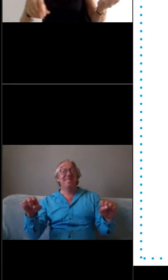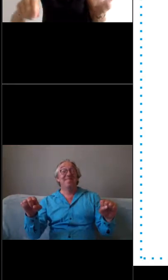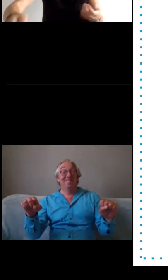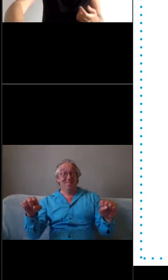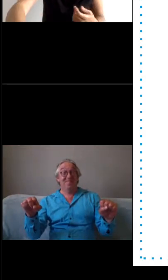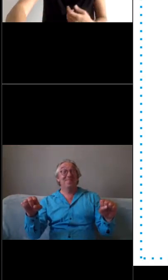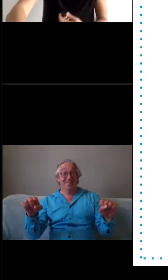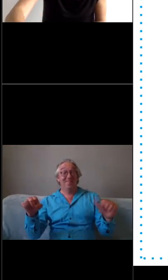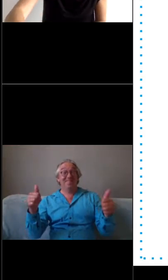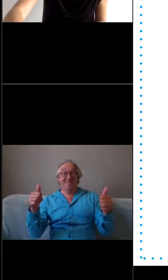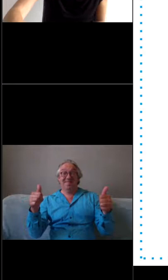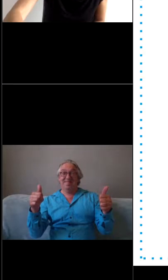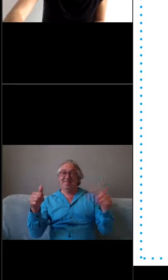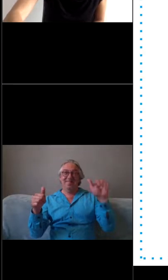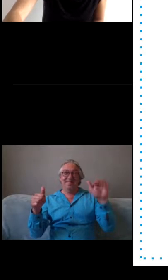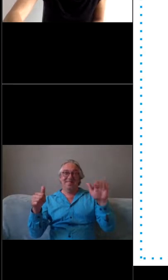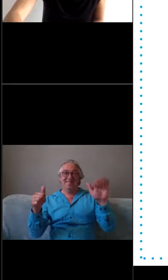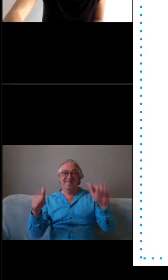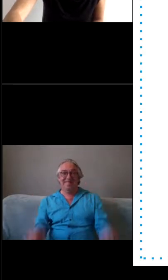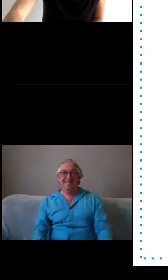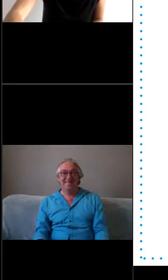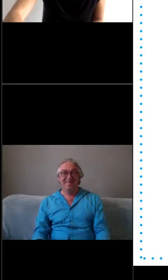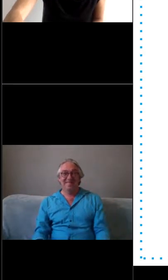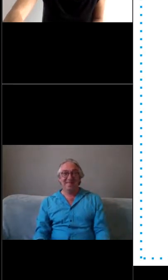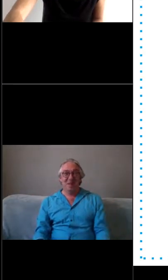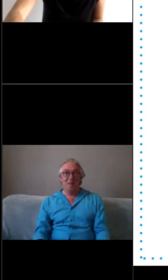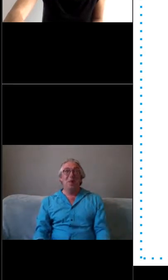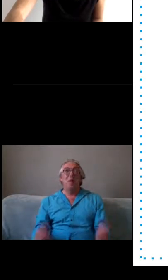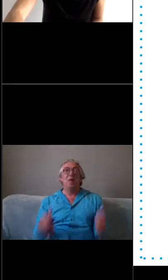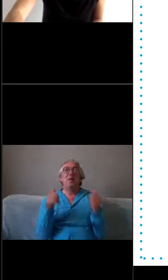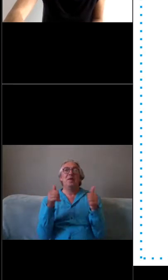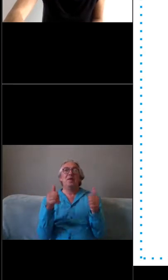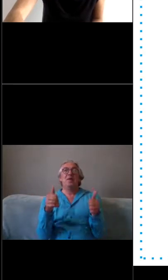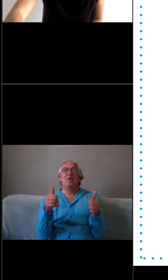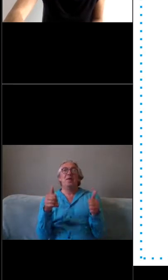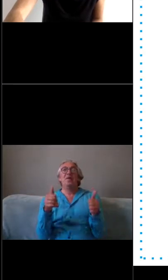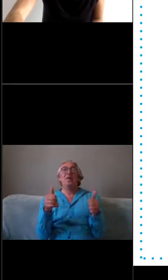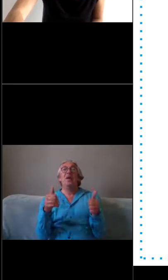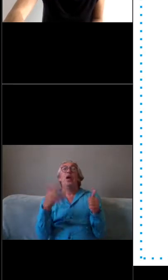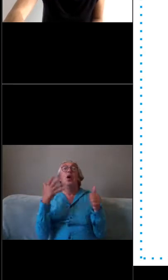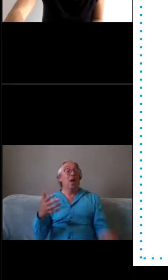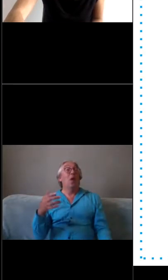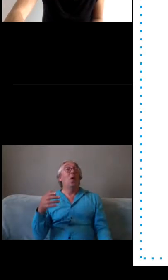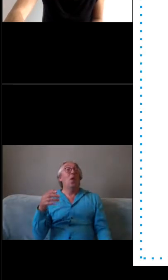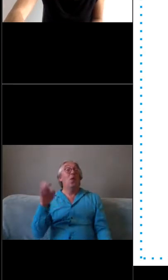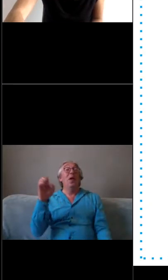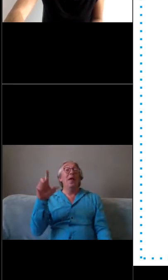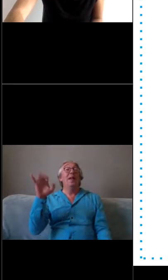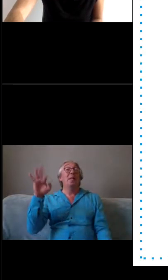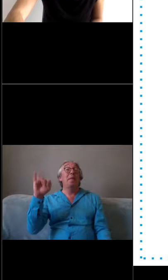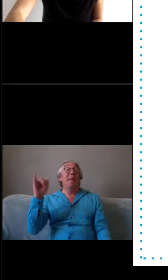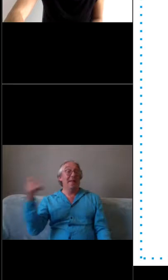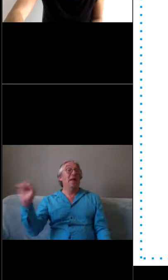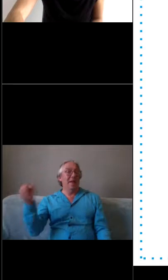It's an additional question but I this it was answered as well. Did you come in contact with student associations at all?